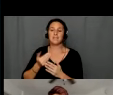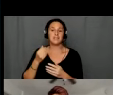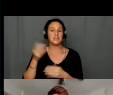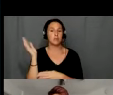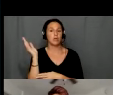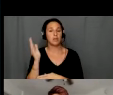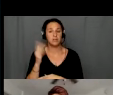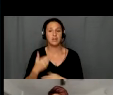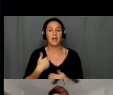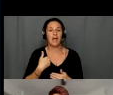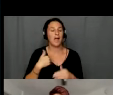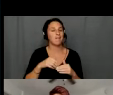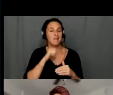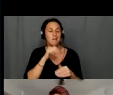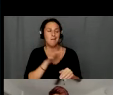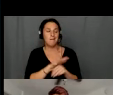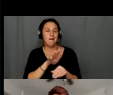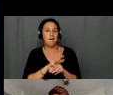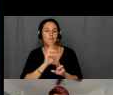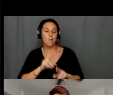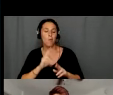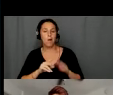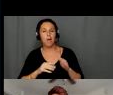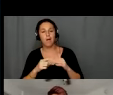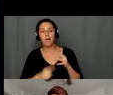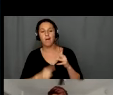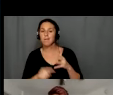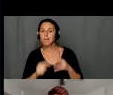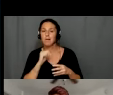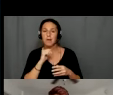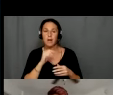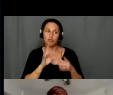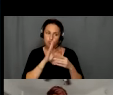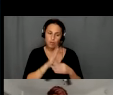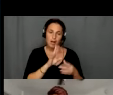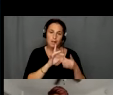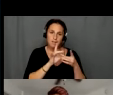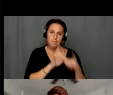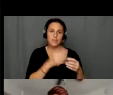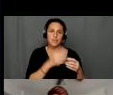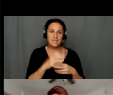there is an under reporting of directly relating deaths to heat as well.